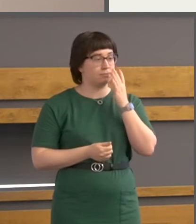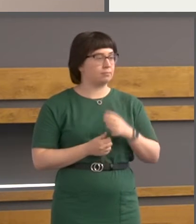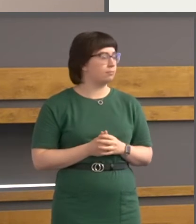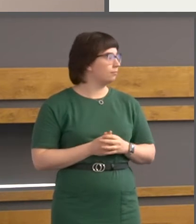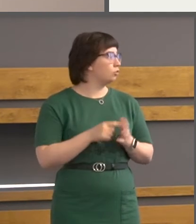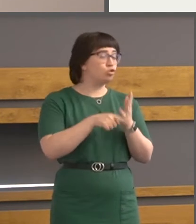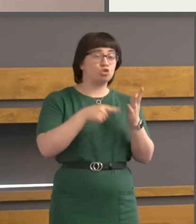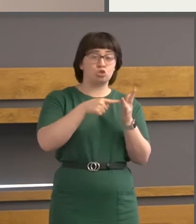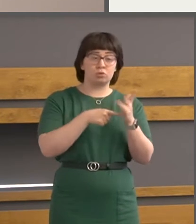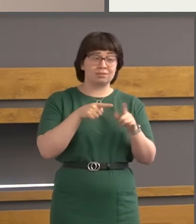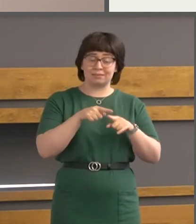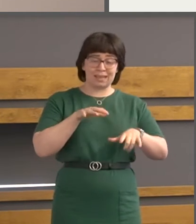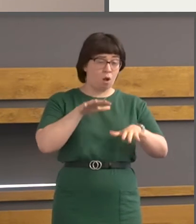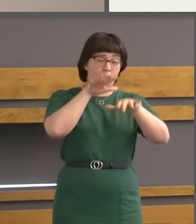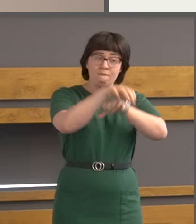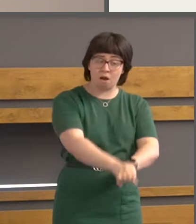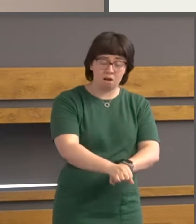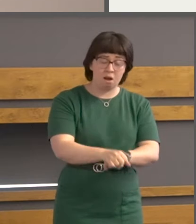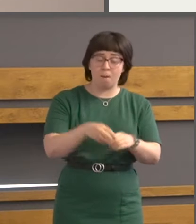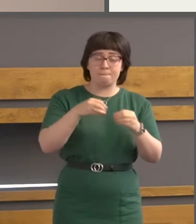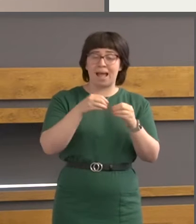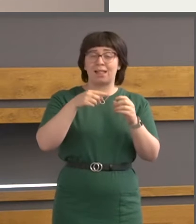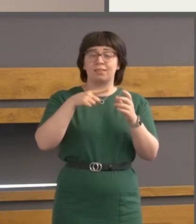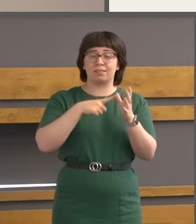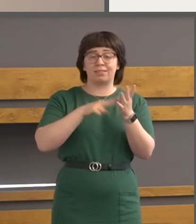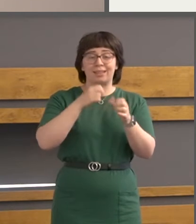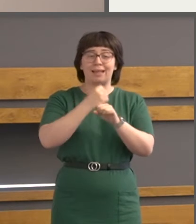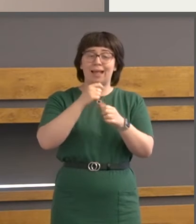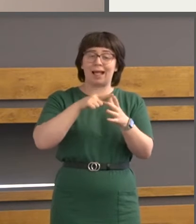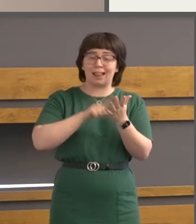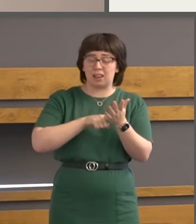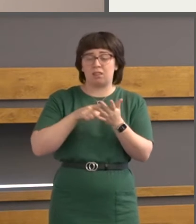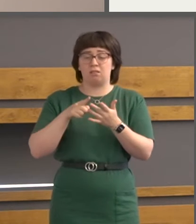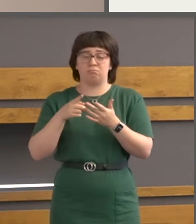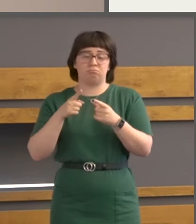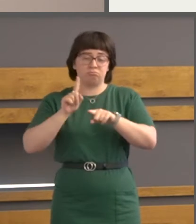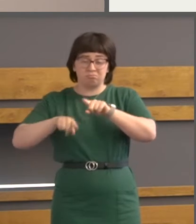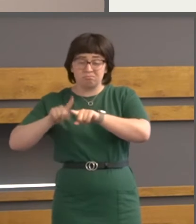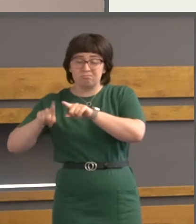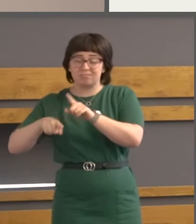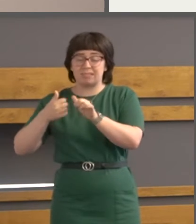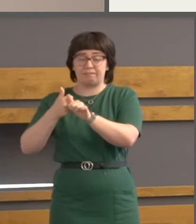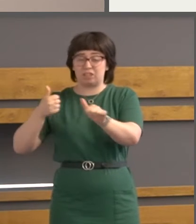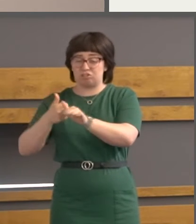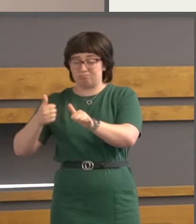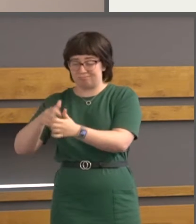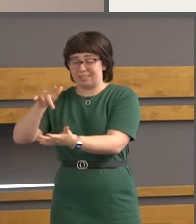Jute dominated the economic life of Bengal, going between agricultural, mercantile, and manufacturing sectors.